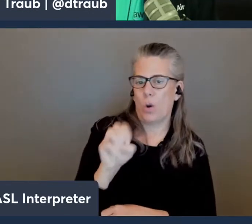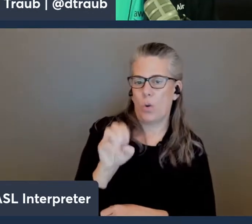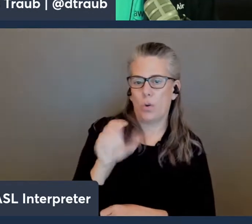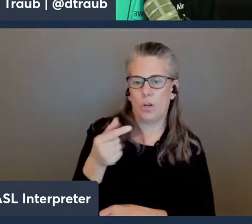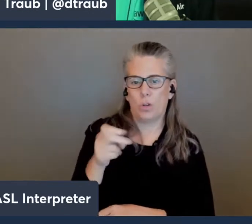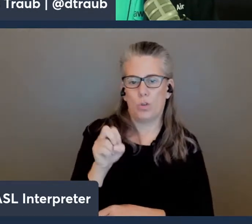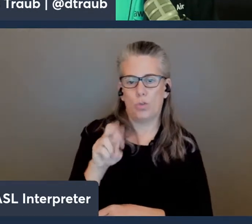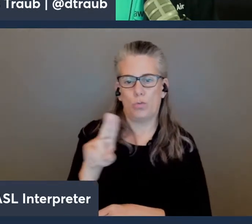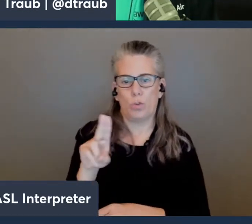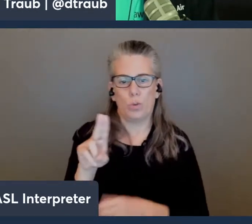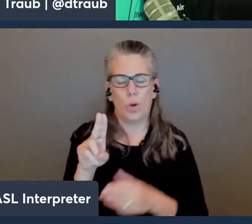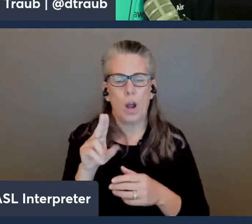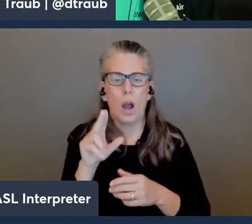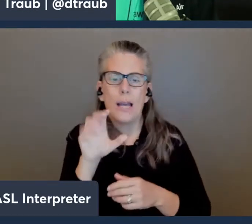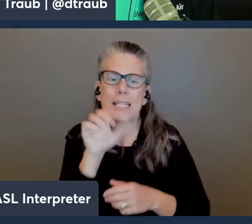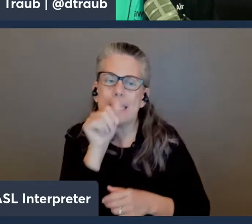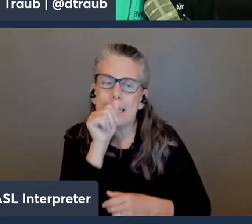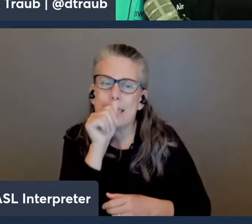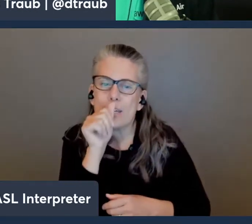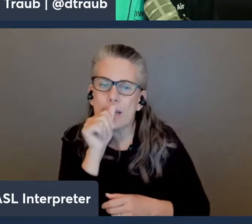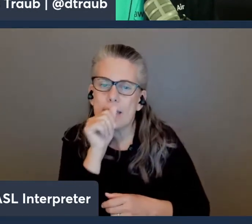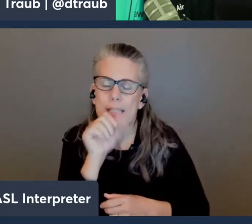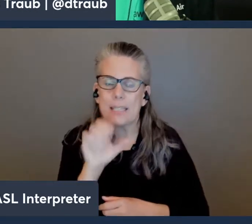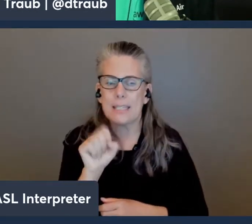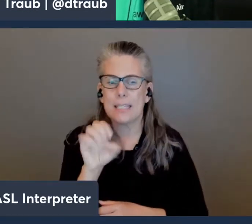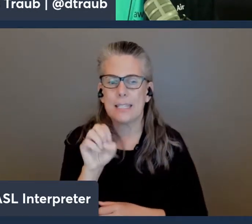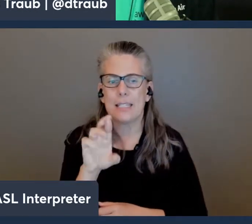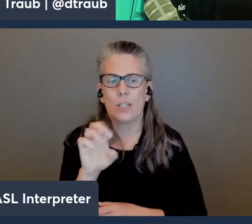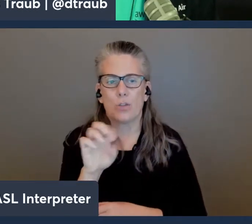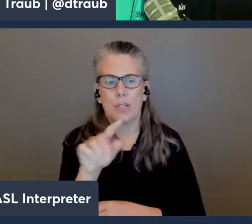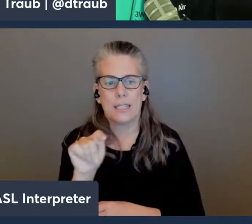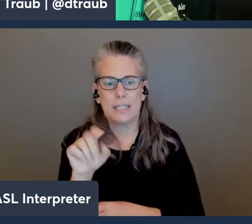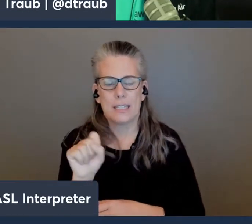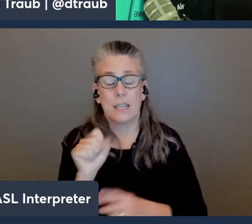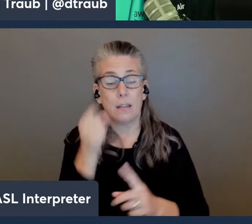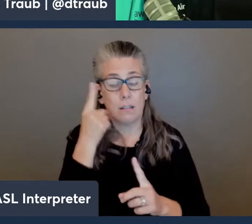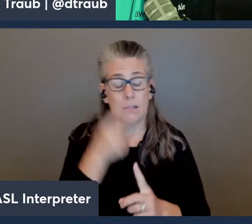So Amazon CodeGuru is a service that can automatically